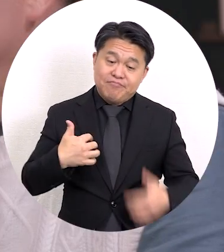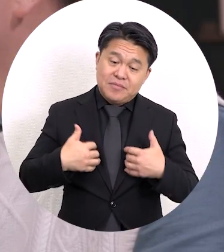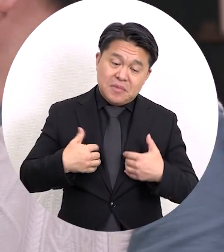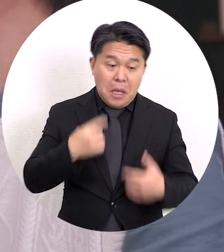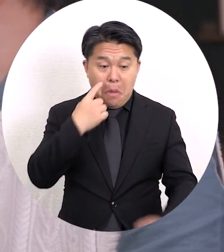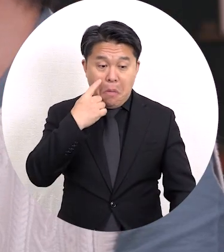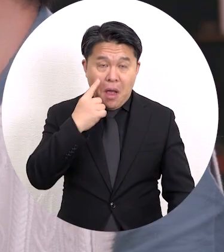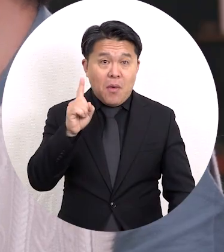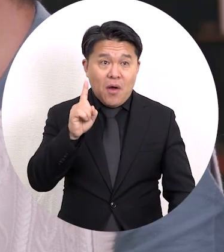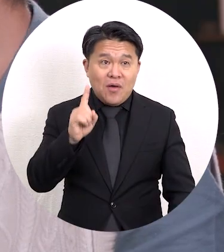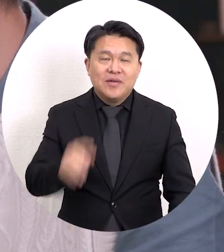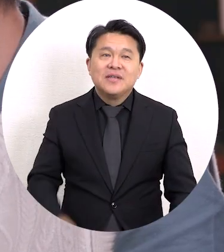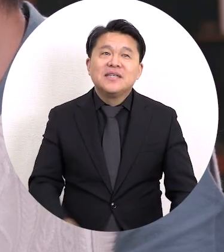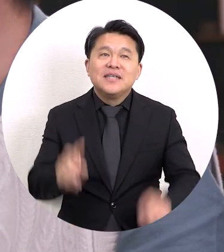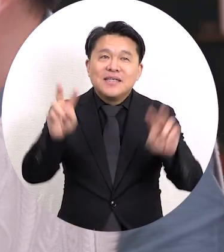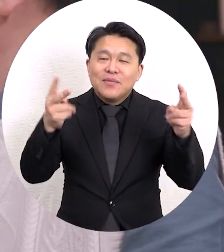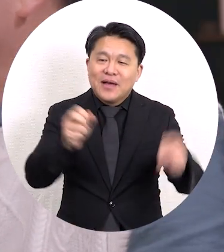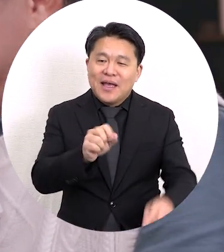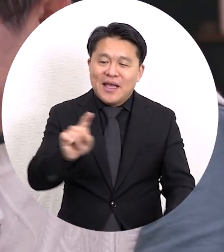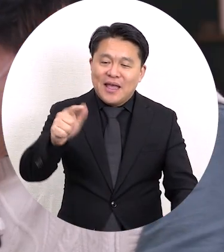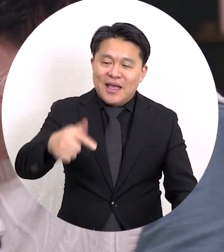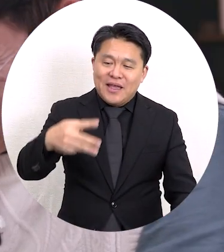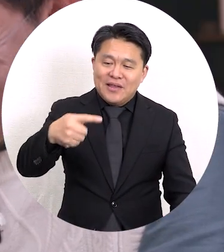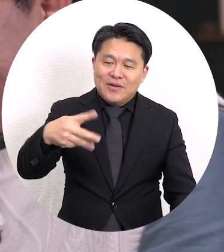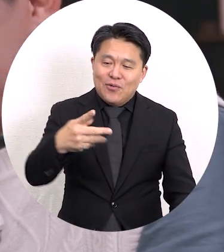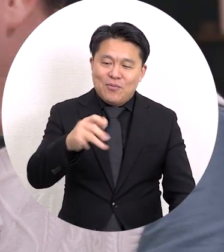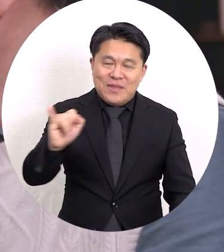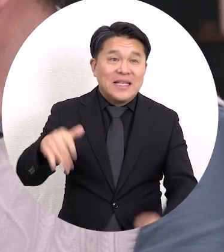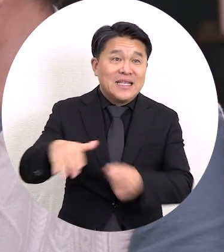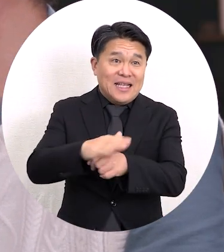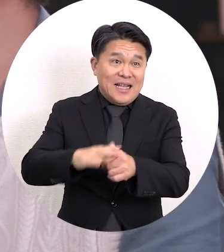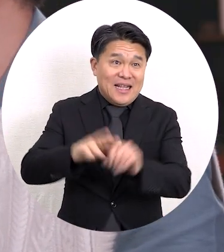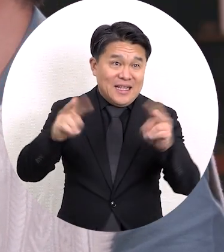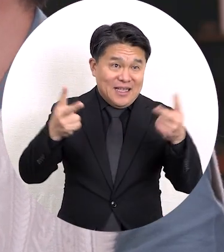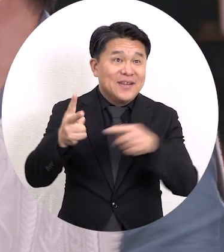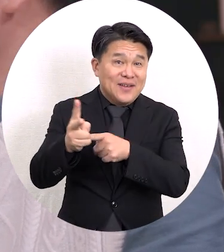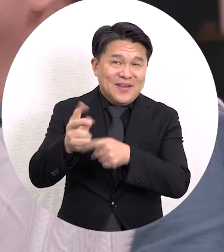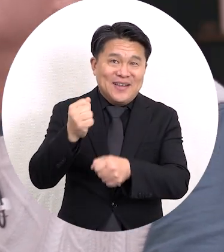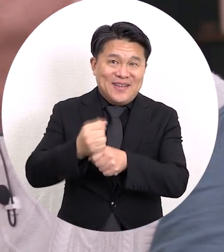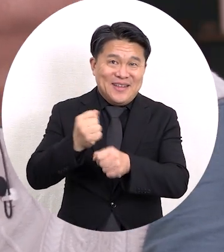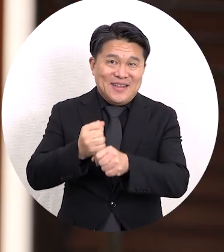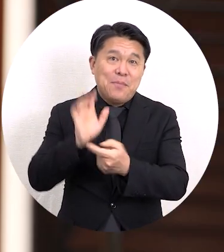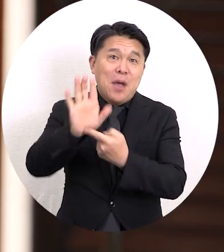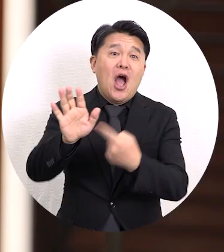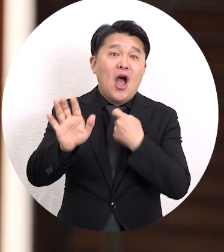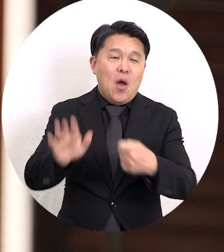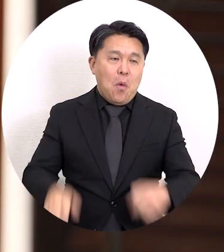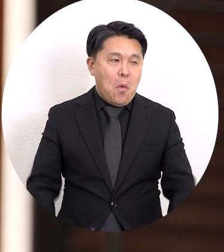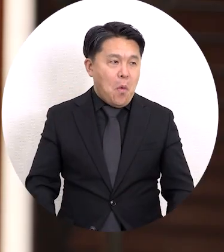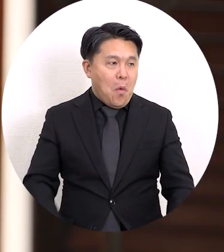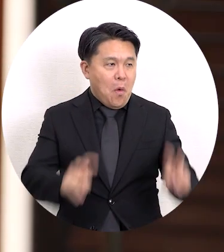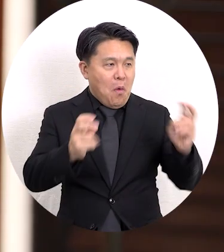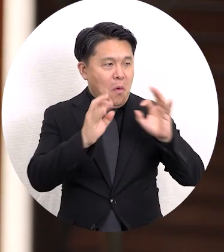created something called “Entropy Love” It's called Entropy Love. The title itself sounds academic.